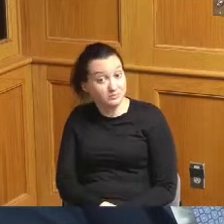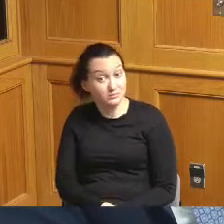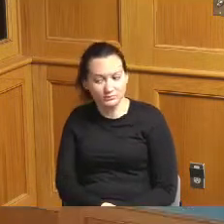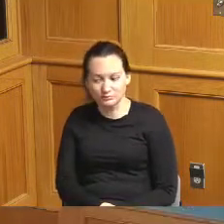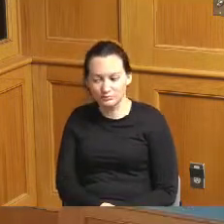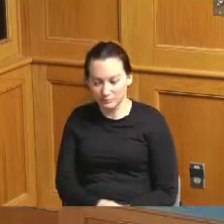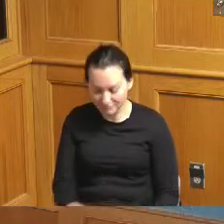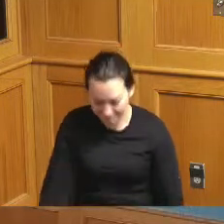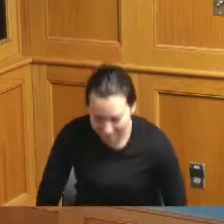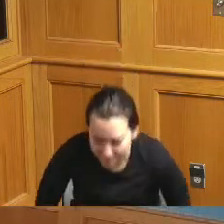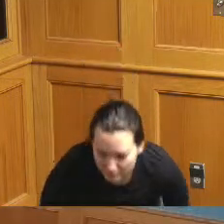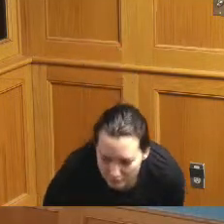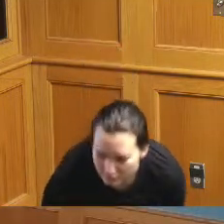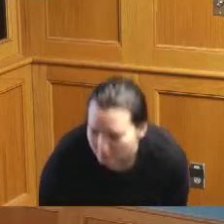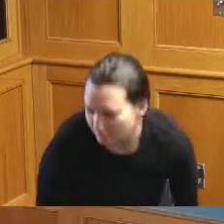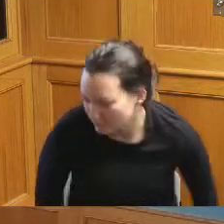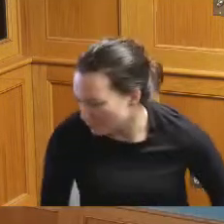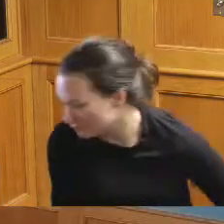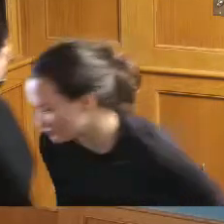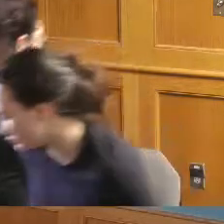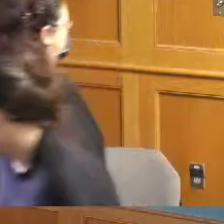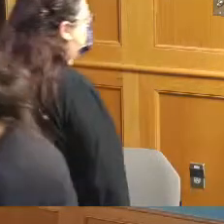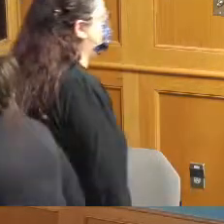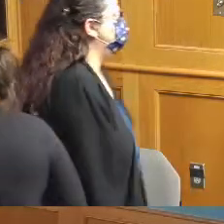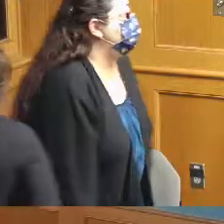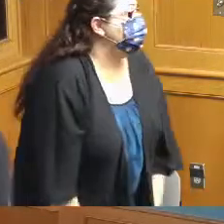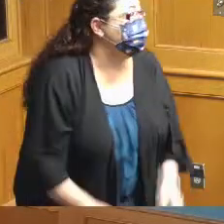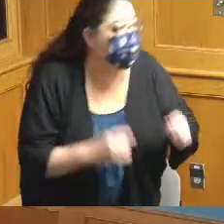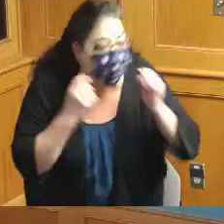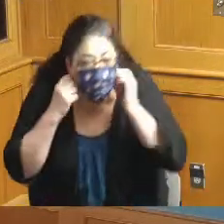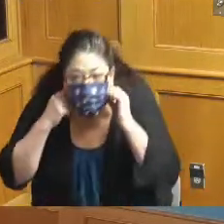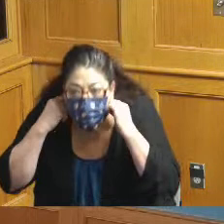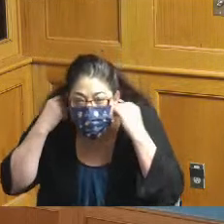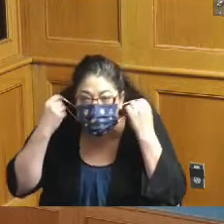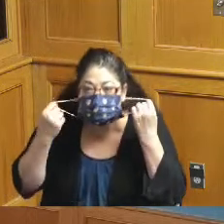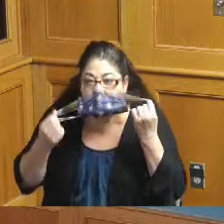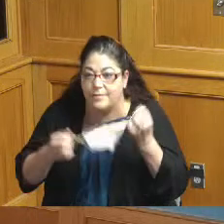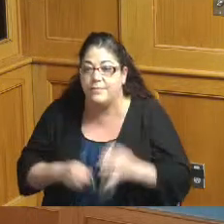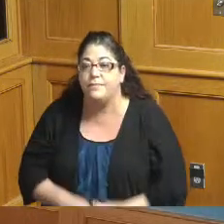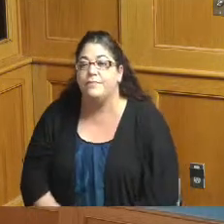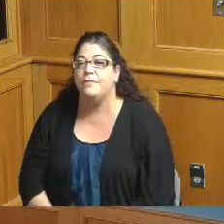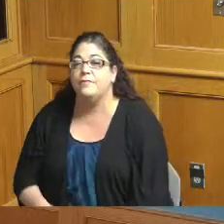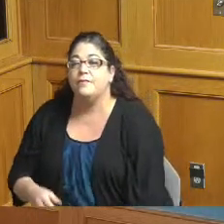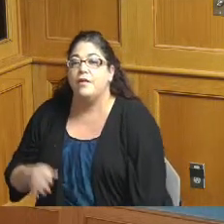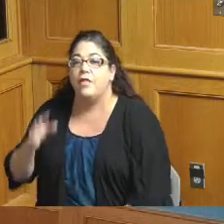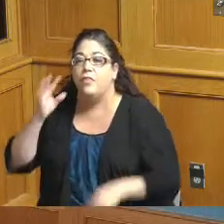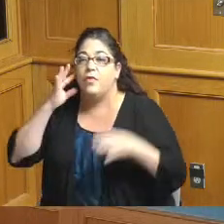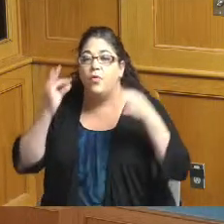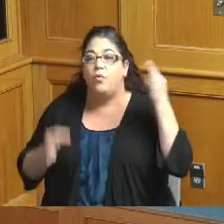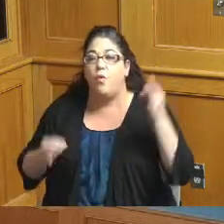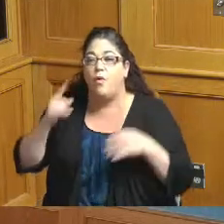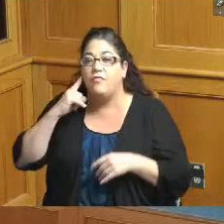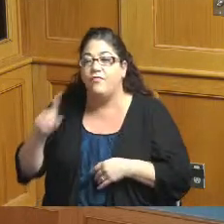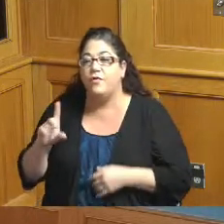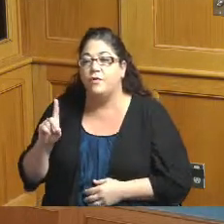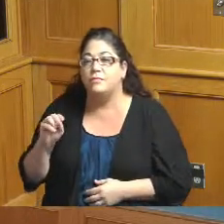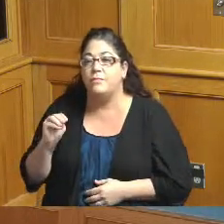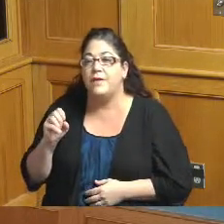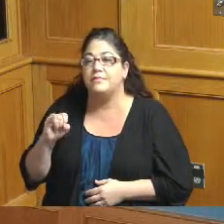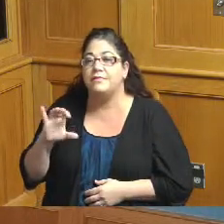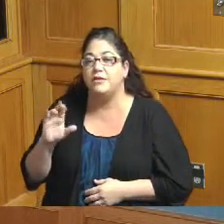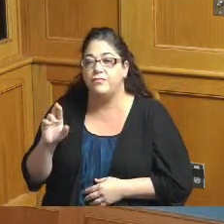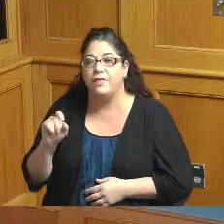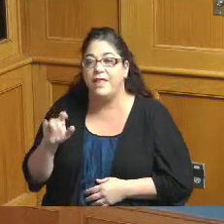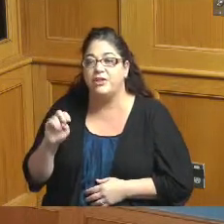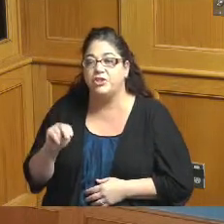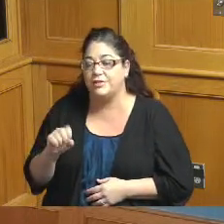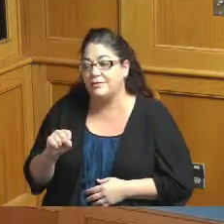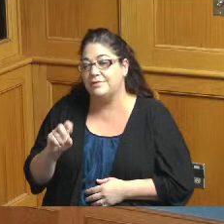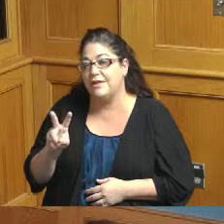okay thank you so much thank you Court of domestic relations Valerie Myers is here hi welcome